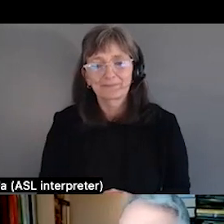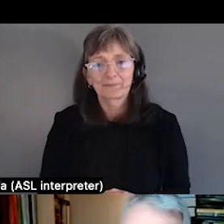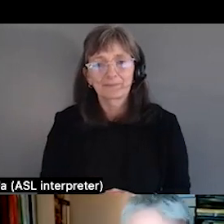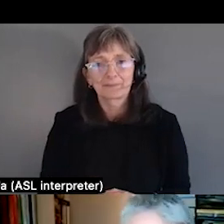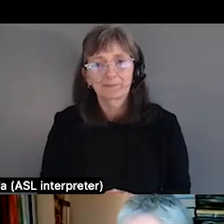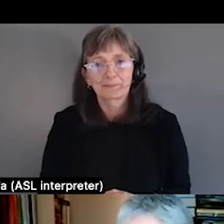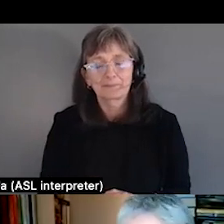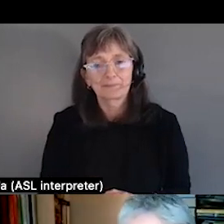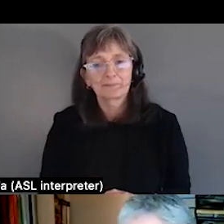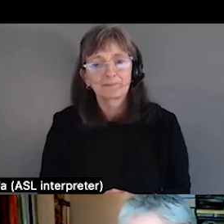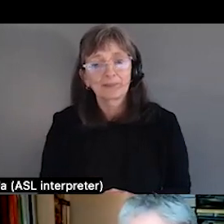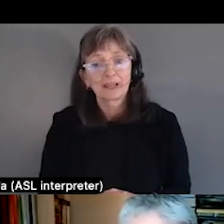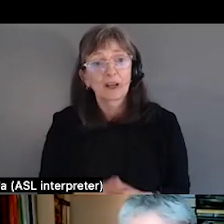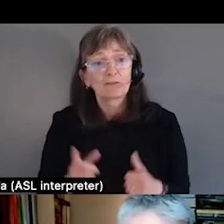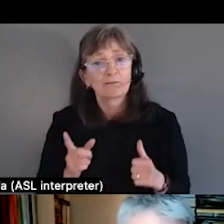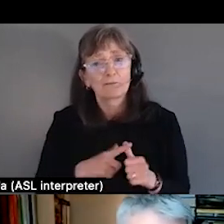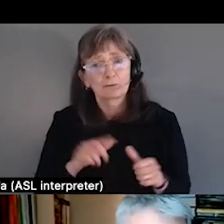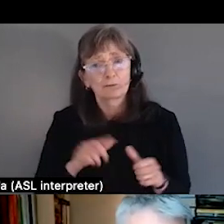So, I'm gonna give you a little bit of an introduction. I'm gonna talk a little bit,